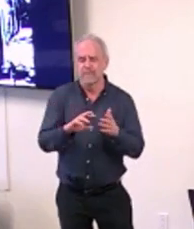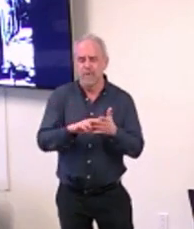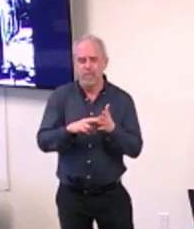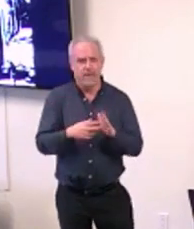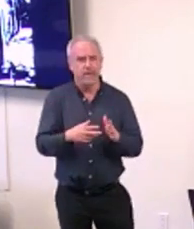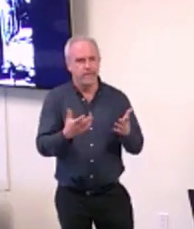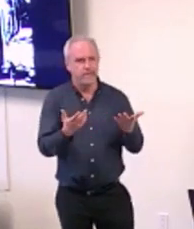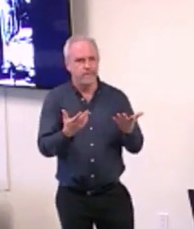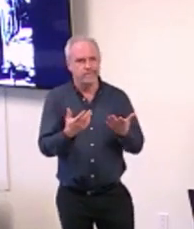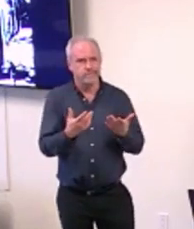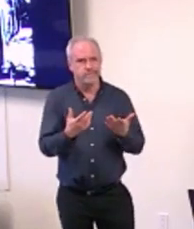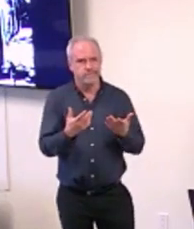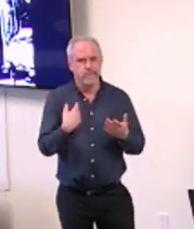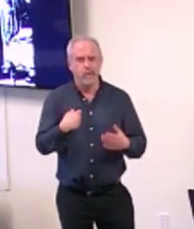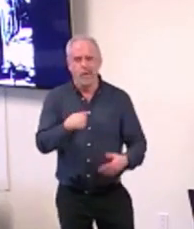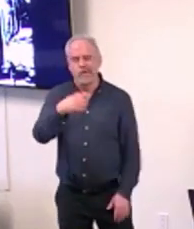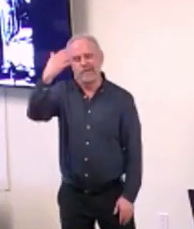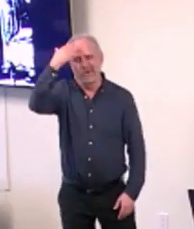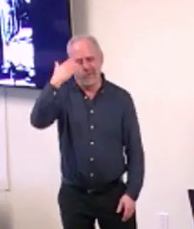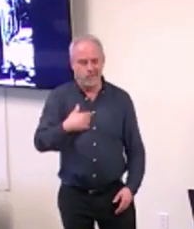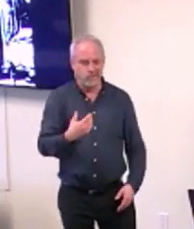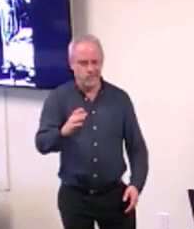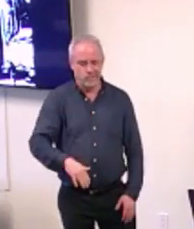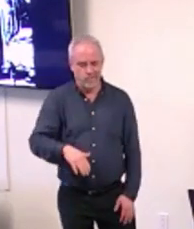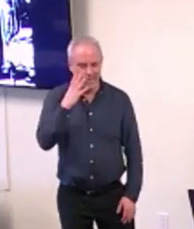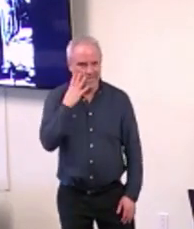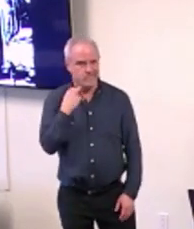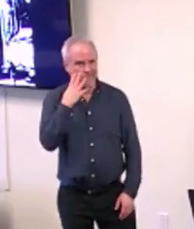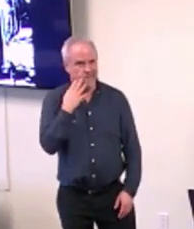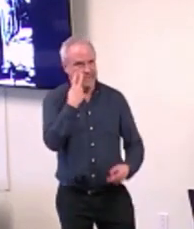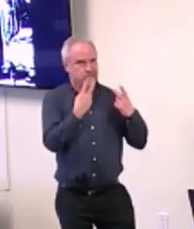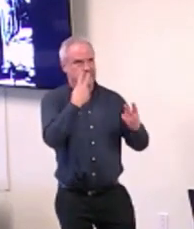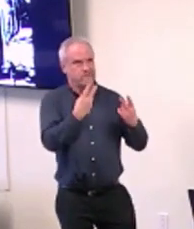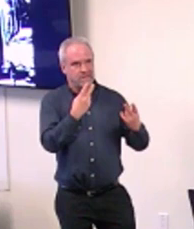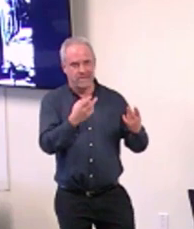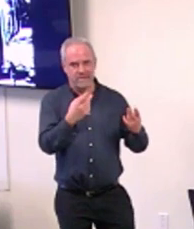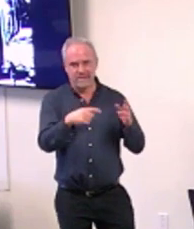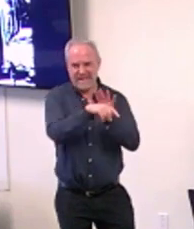to adverse risks cause trauma or disability, right?